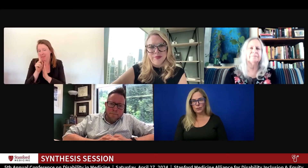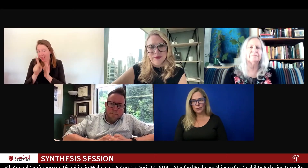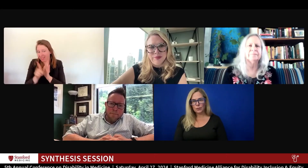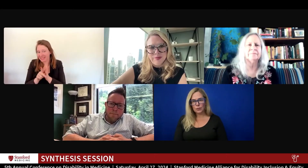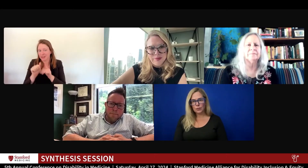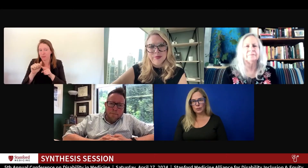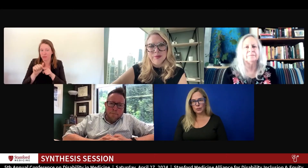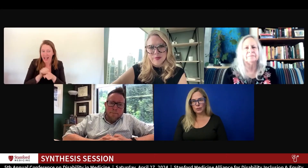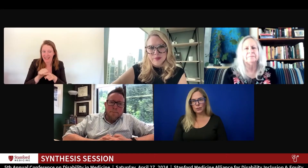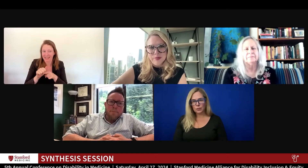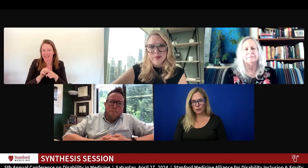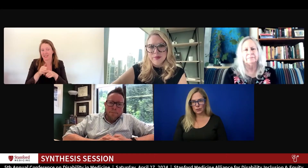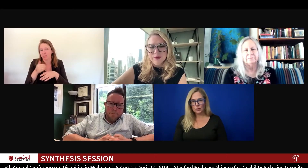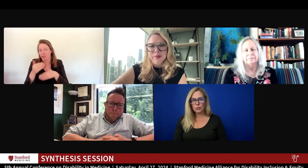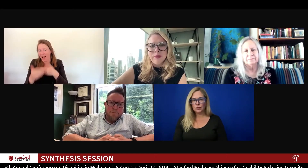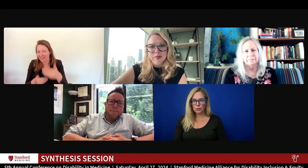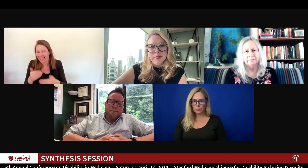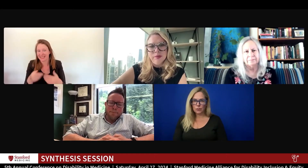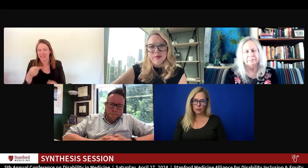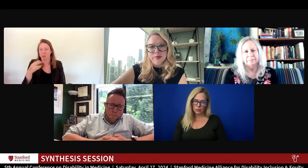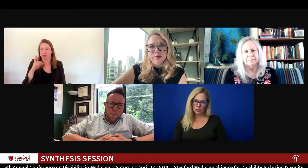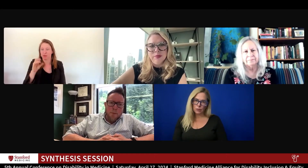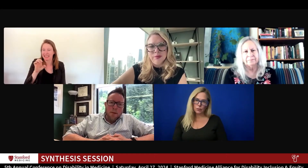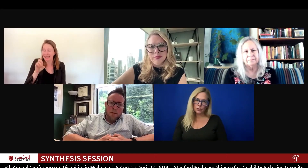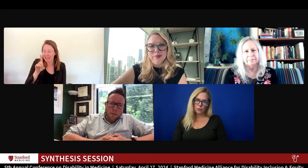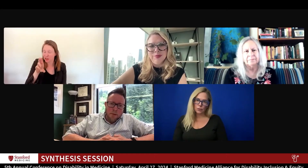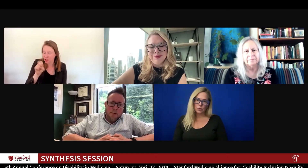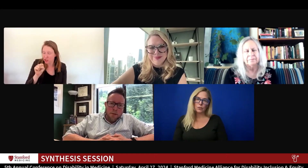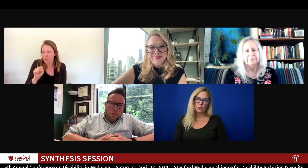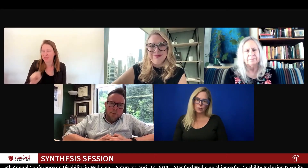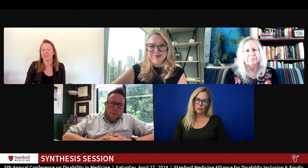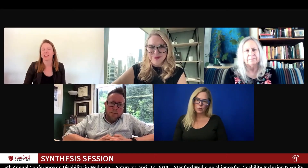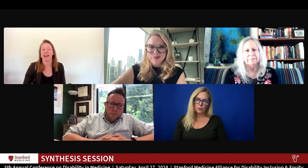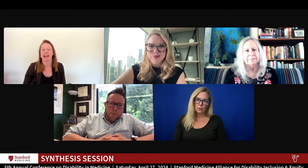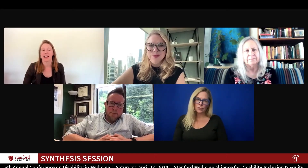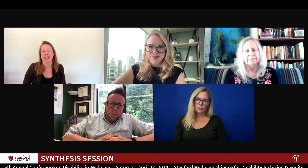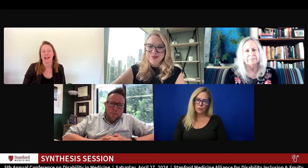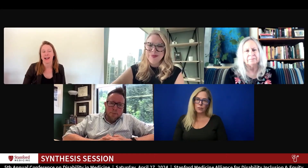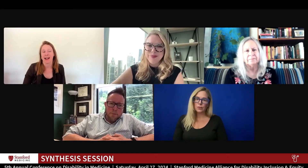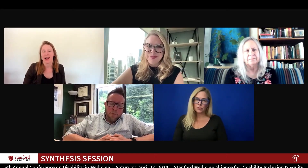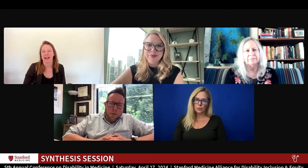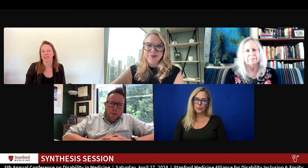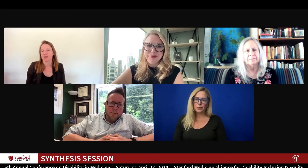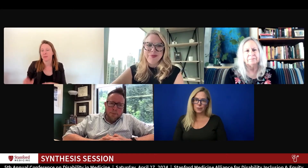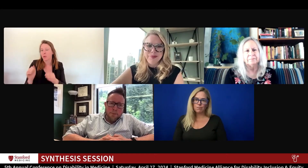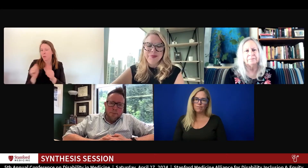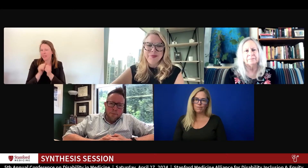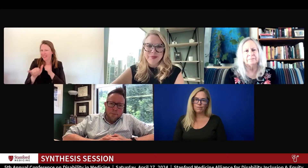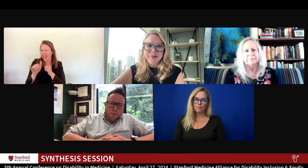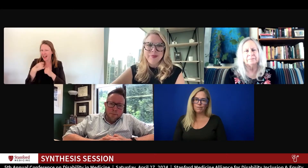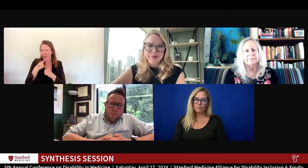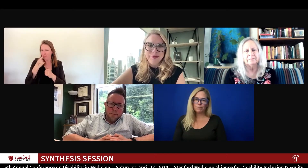themselves, but also the ways in which they will impact policies, practices and procedures, yeah.